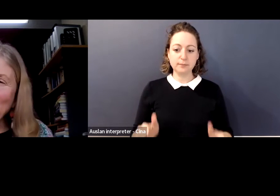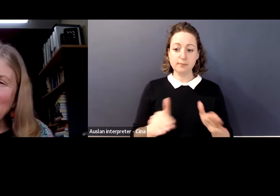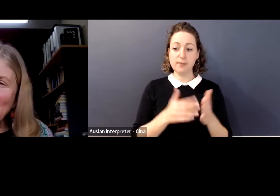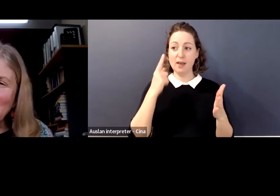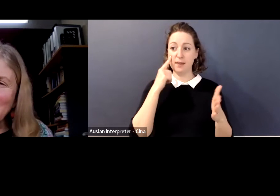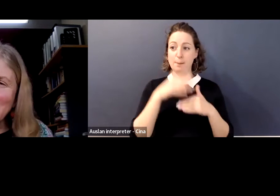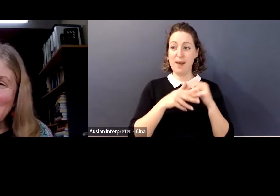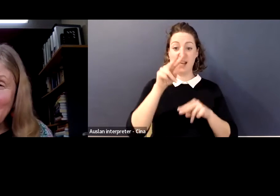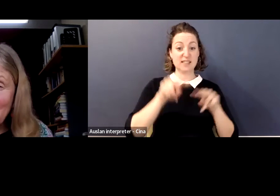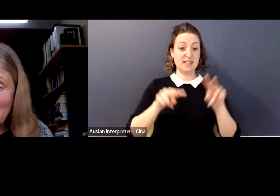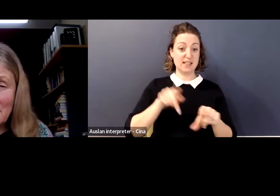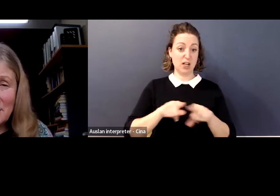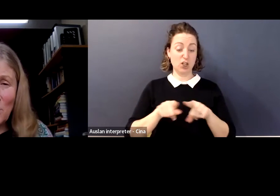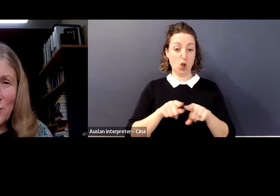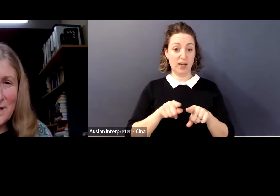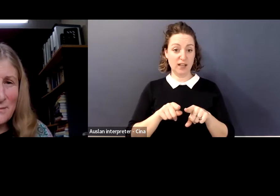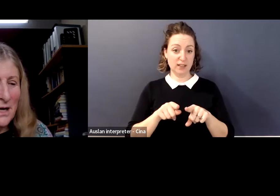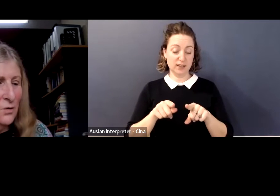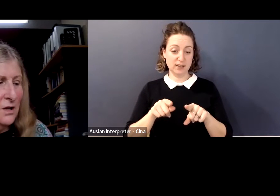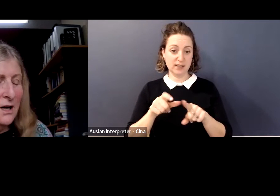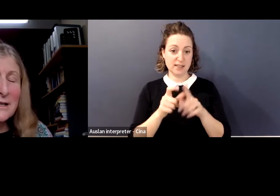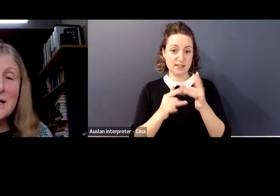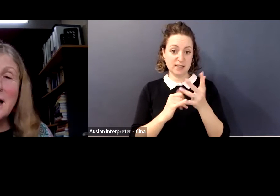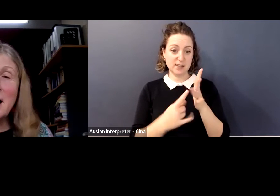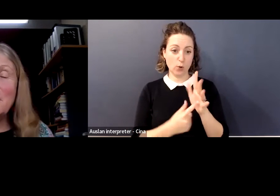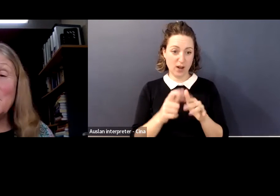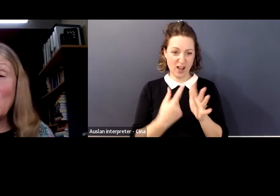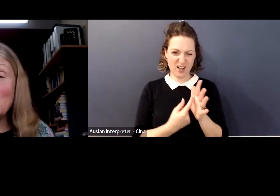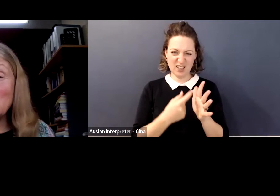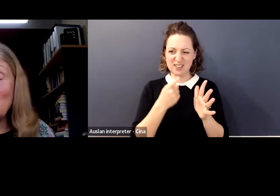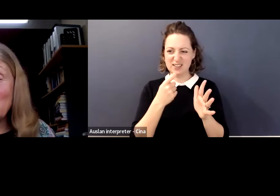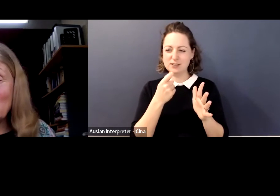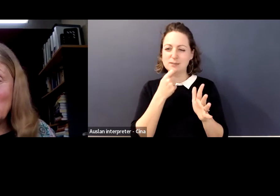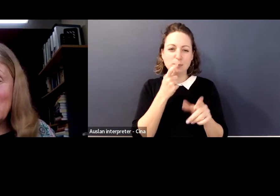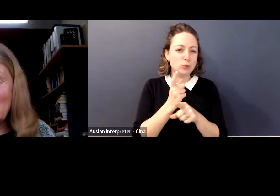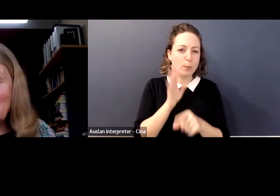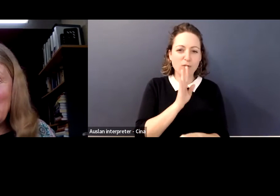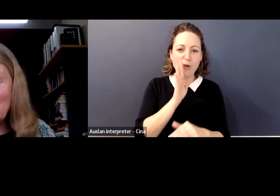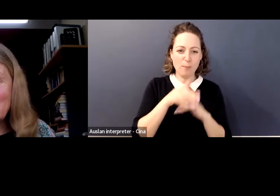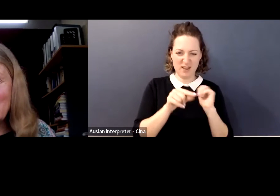already mentioned to some extent what this might look like because we've talked a bit about the